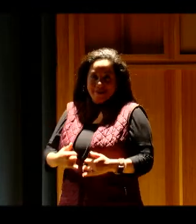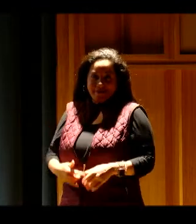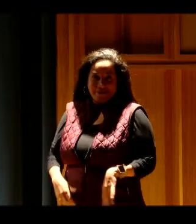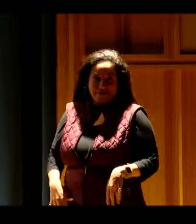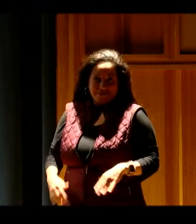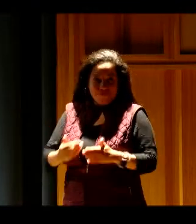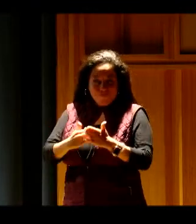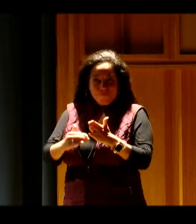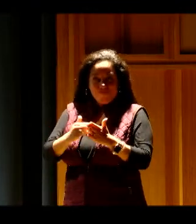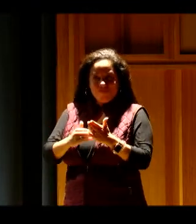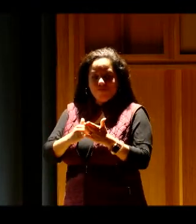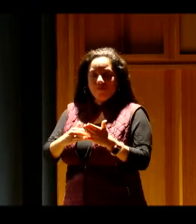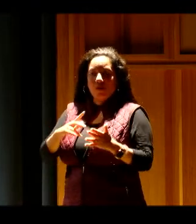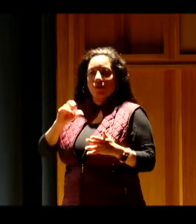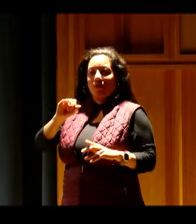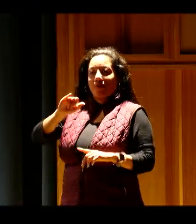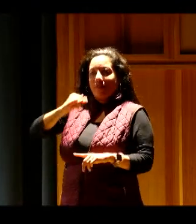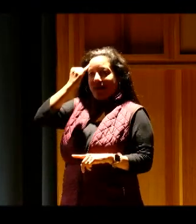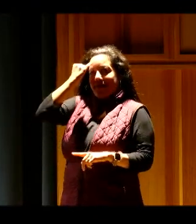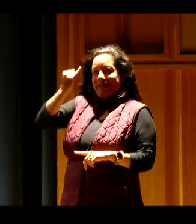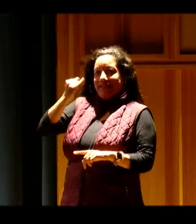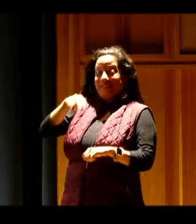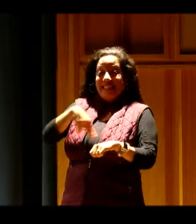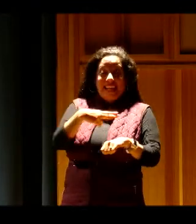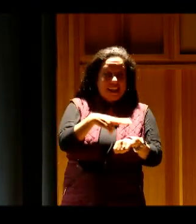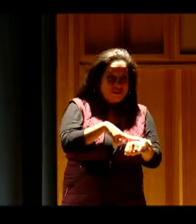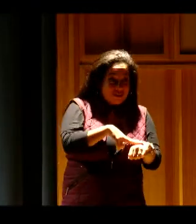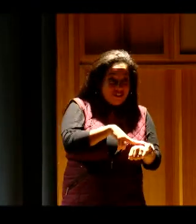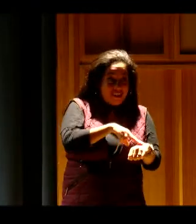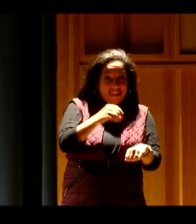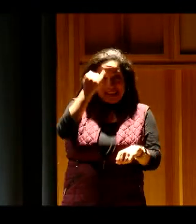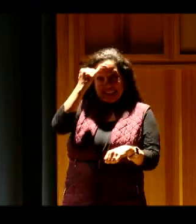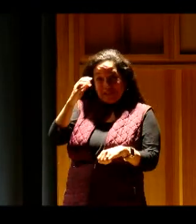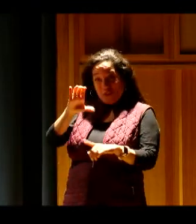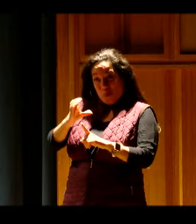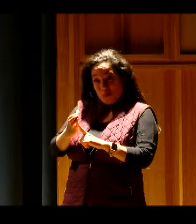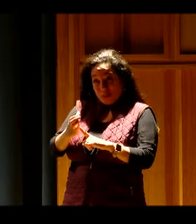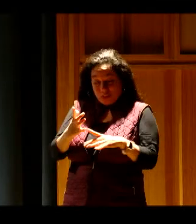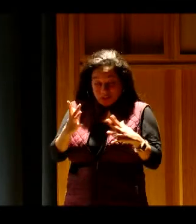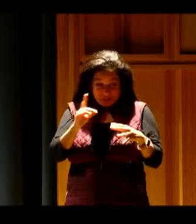The idea of nature and the idea of culture works so closely together